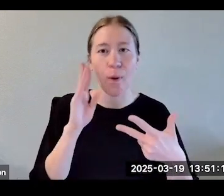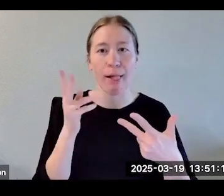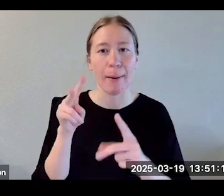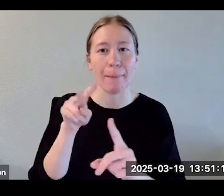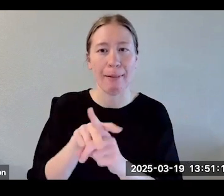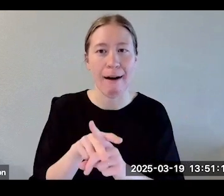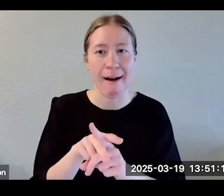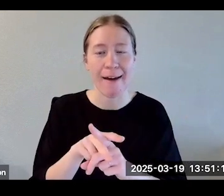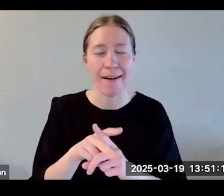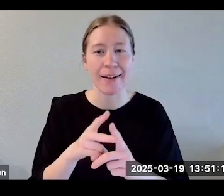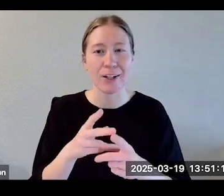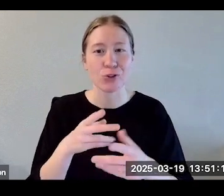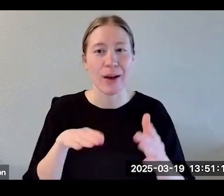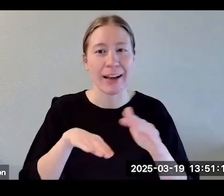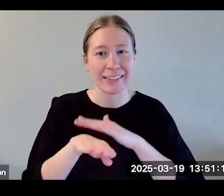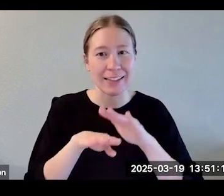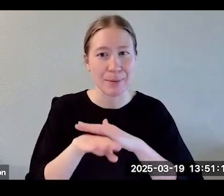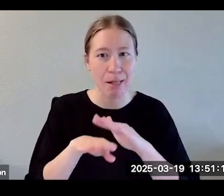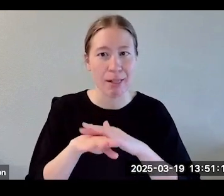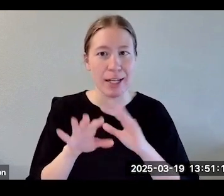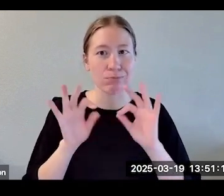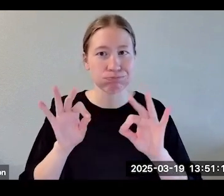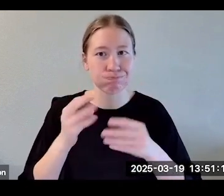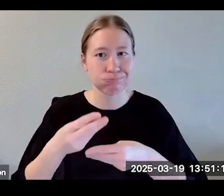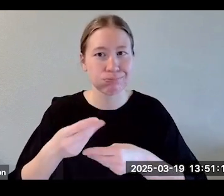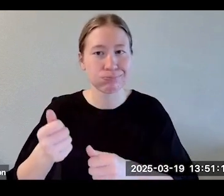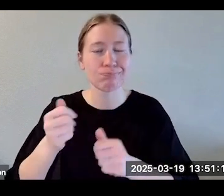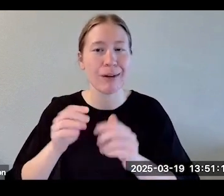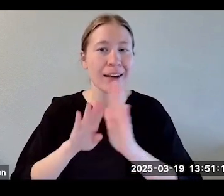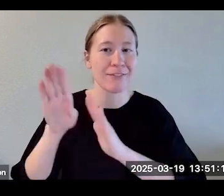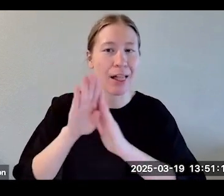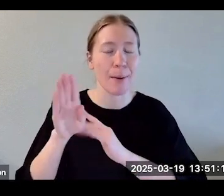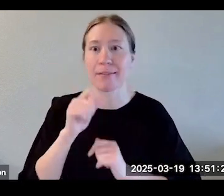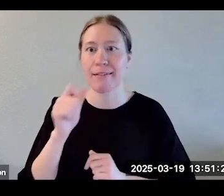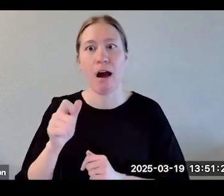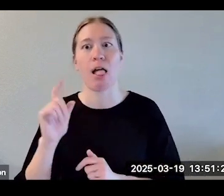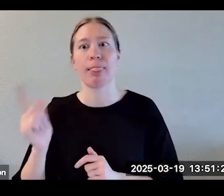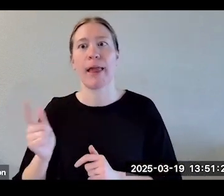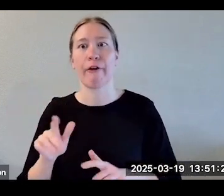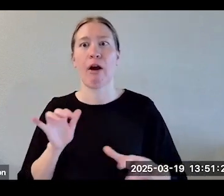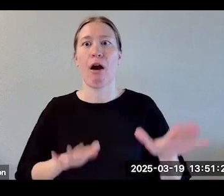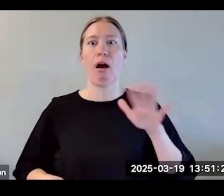and not have to make those documents accessible later on after you've gotten feedback from users.